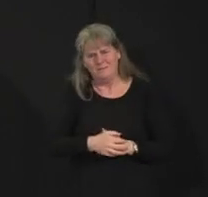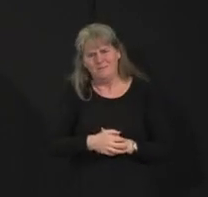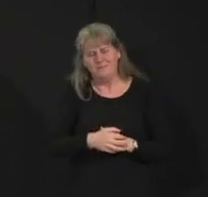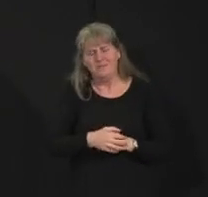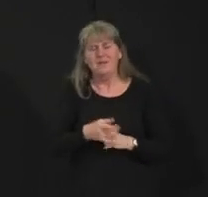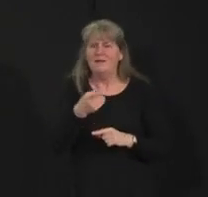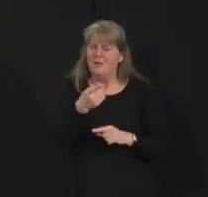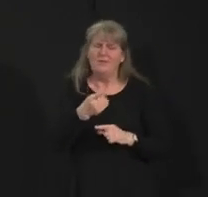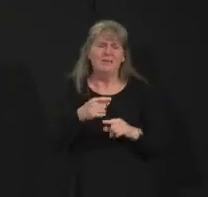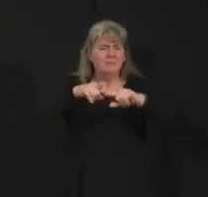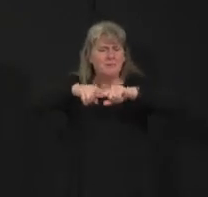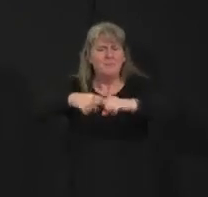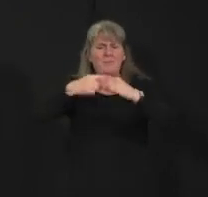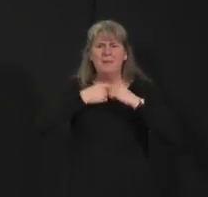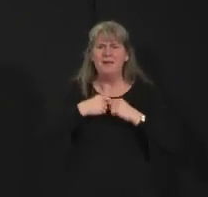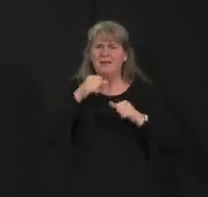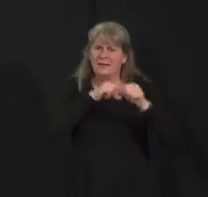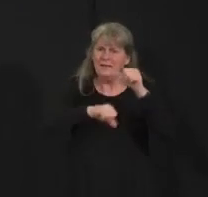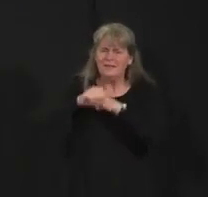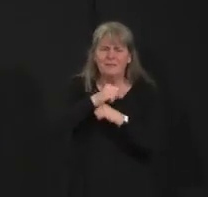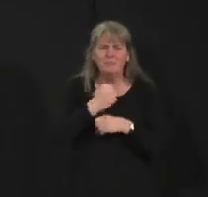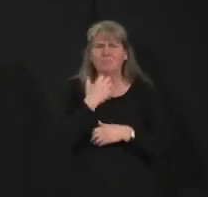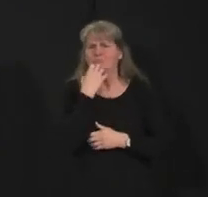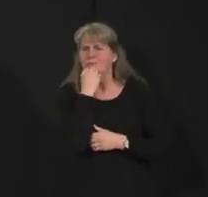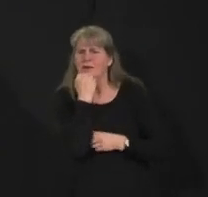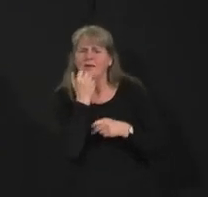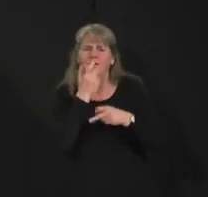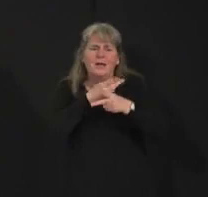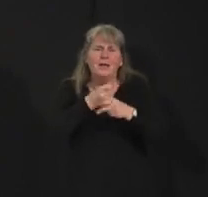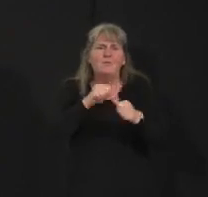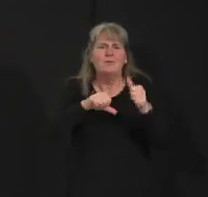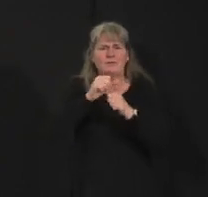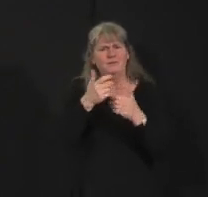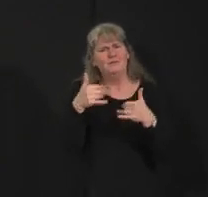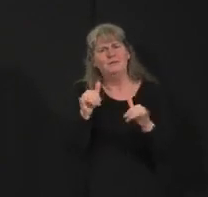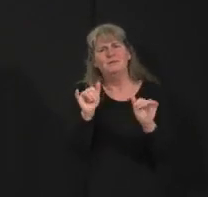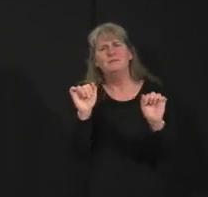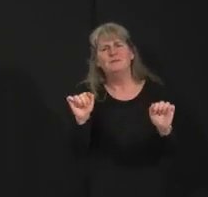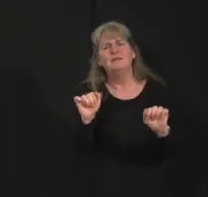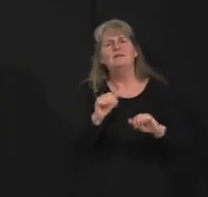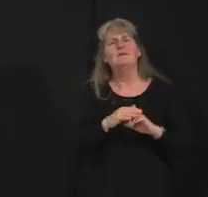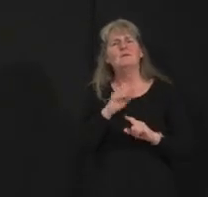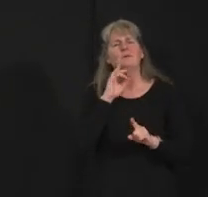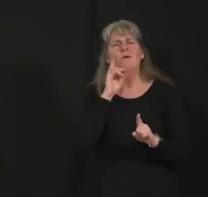relies on each other and that cares about each other. Faced with such additional